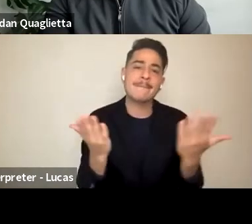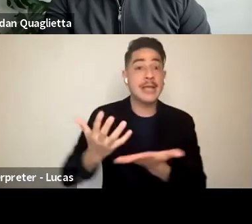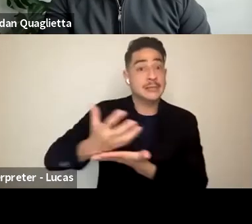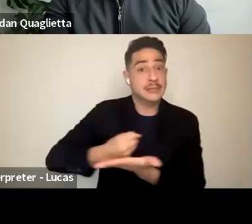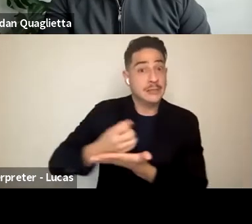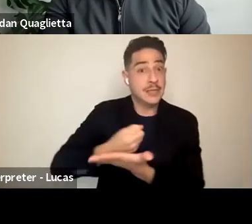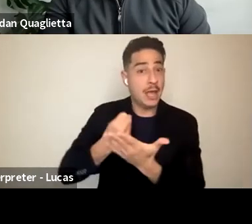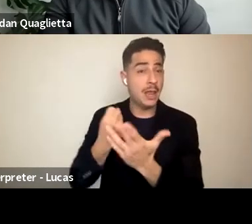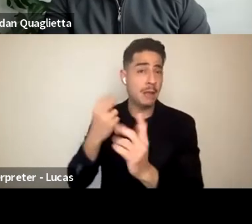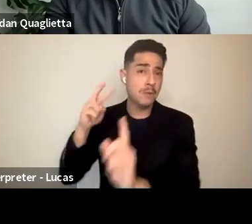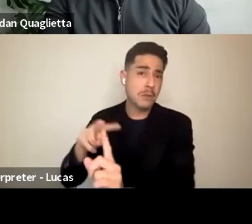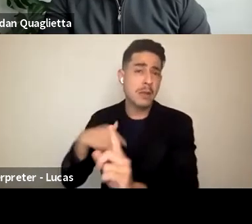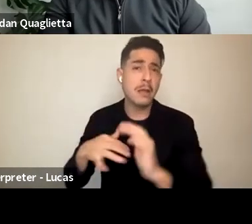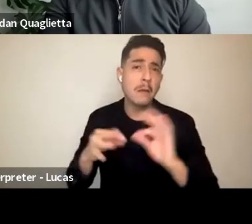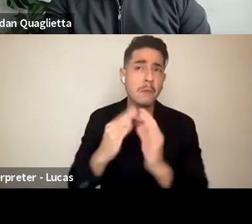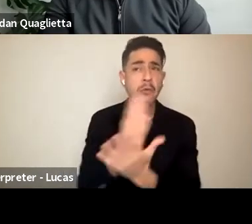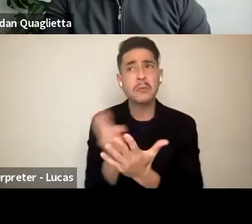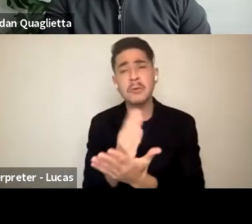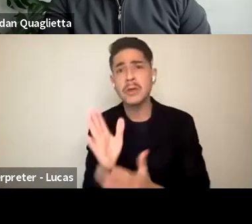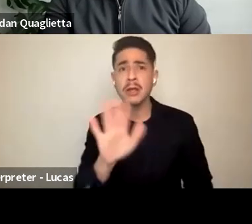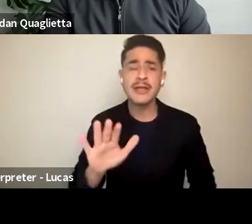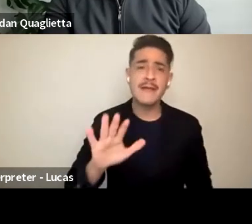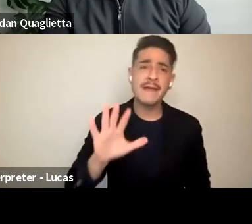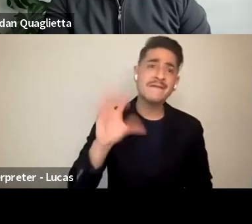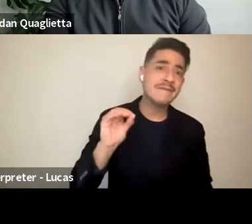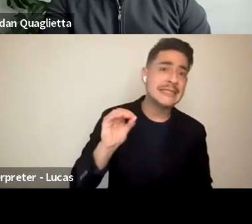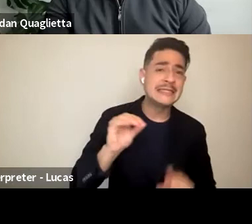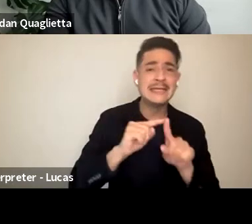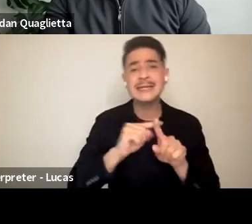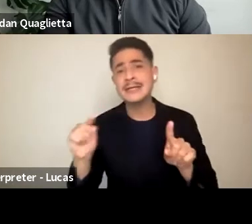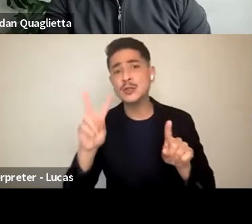I've seen, I think in the range of around 50 to 250, just